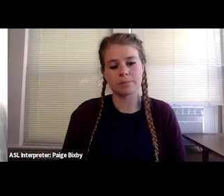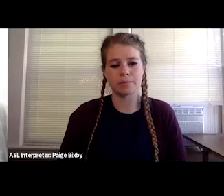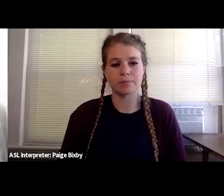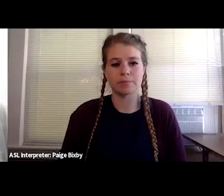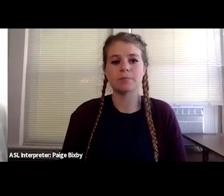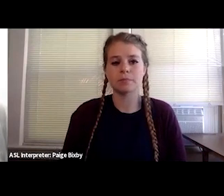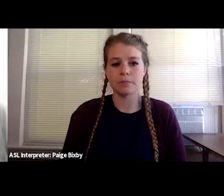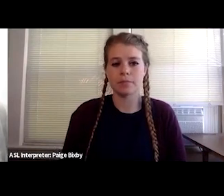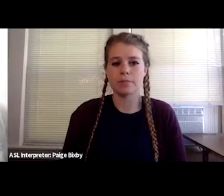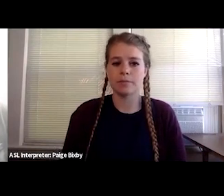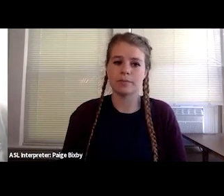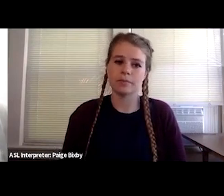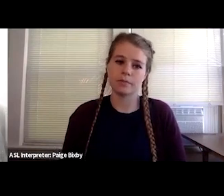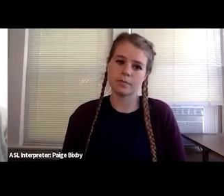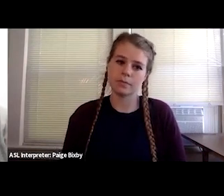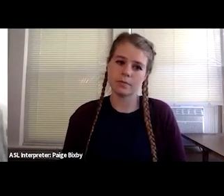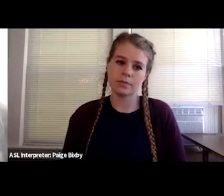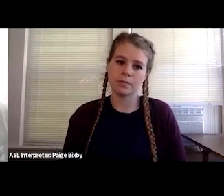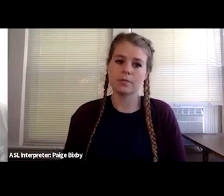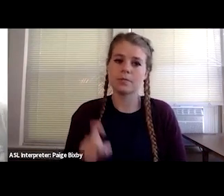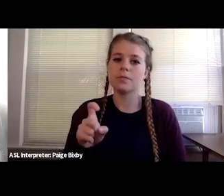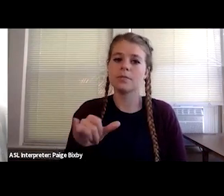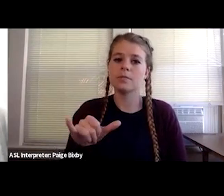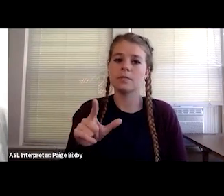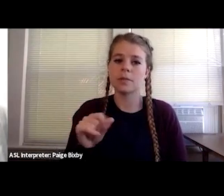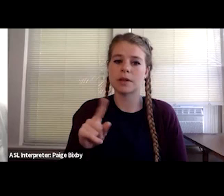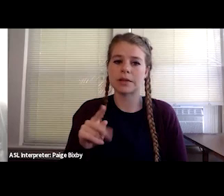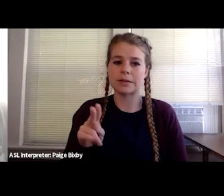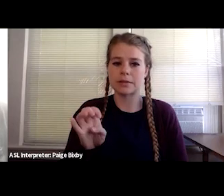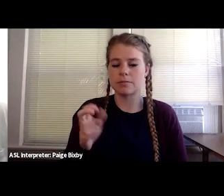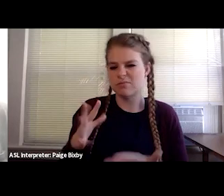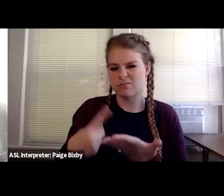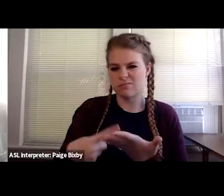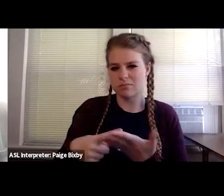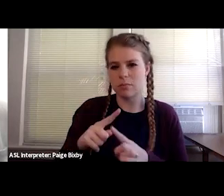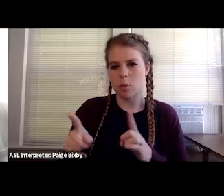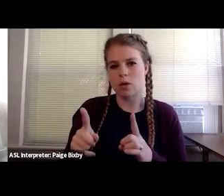All right, so xylazine, this was said before, but xylazine is also known as tranq,